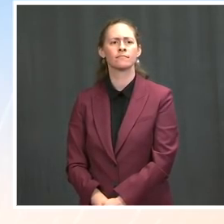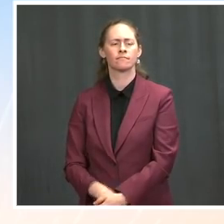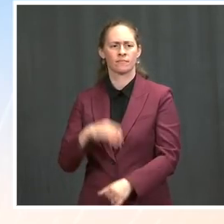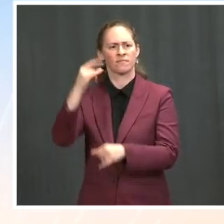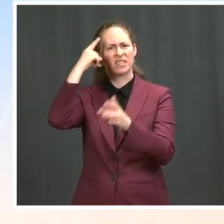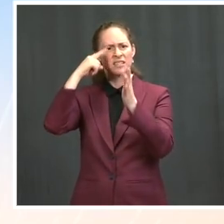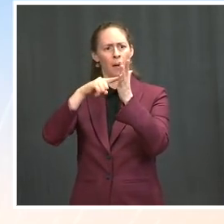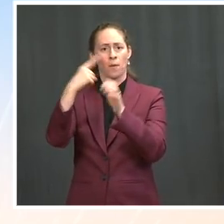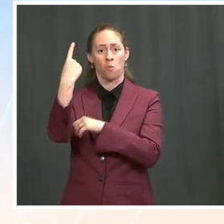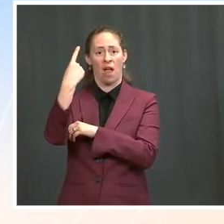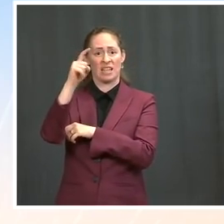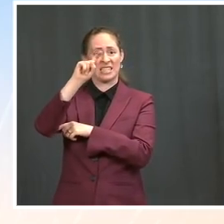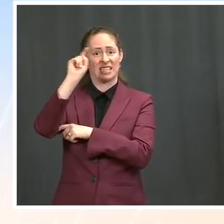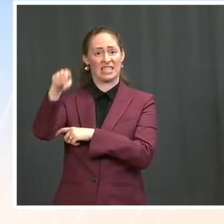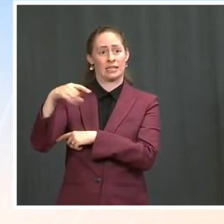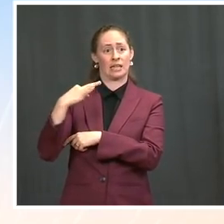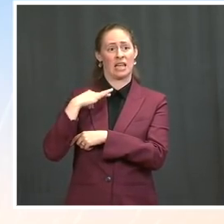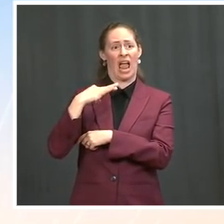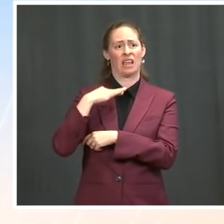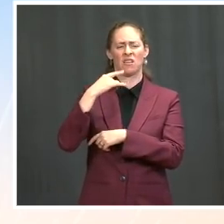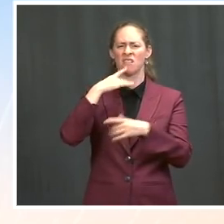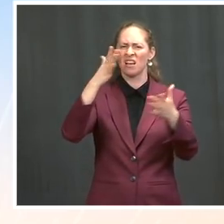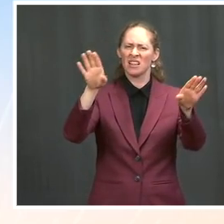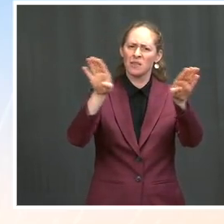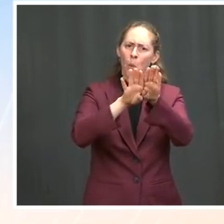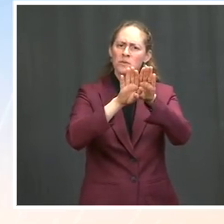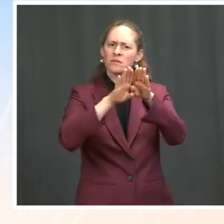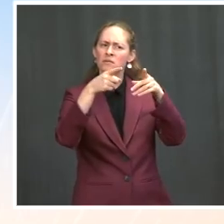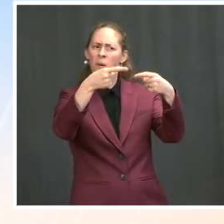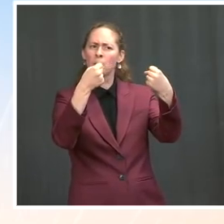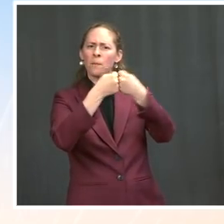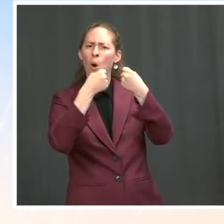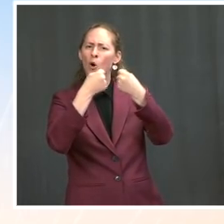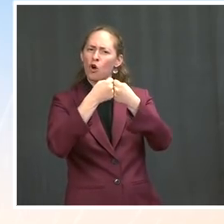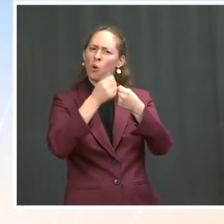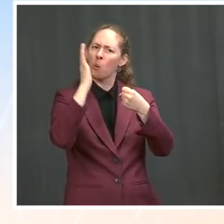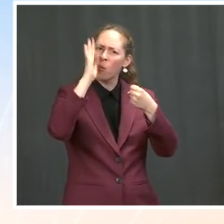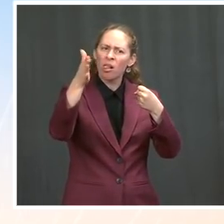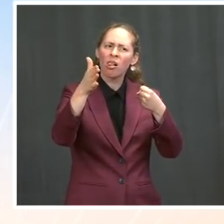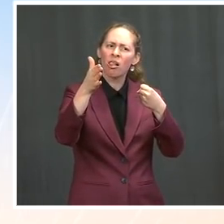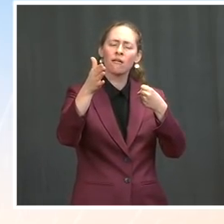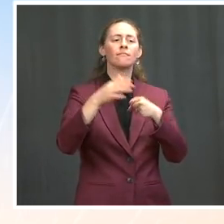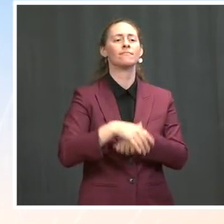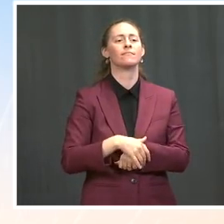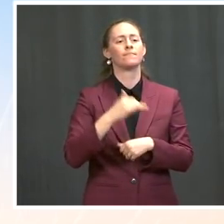You have a guy in Idaho running for governor who has actually taken up arms against federal agents.